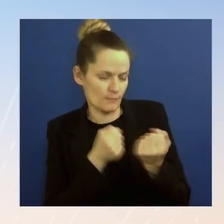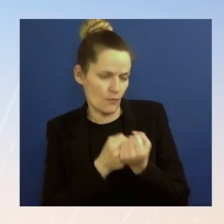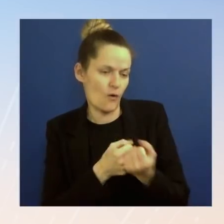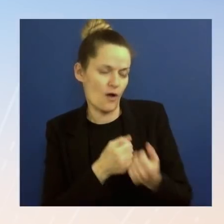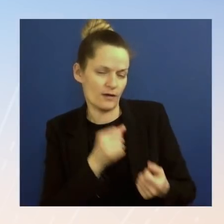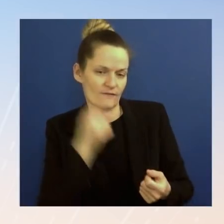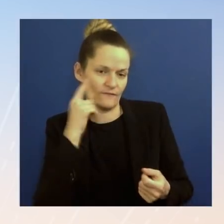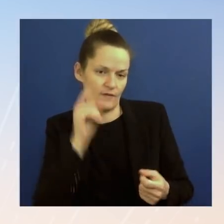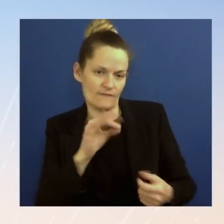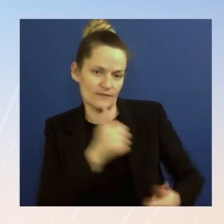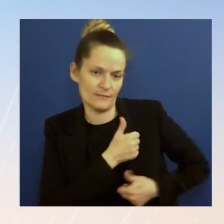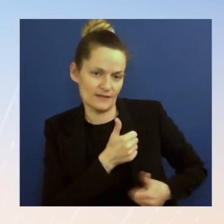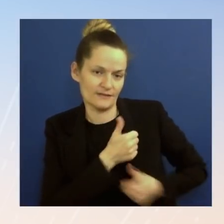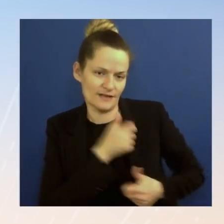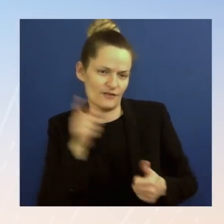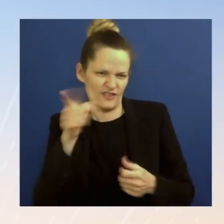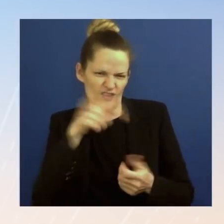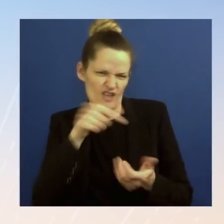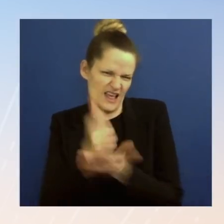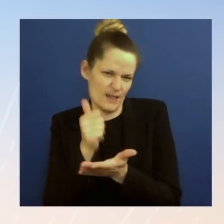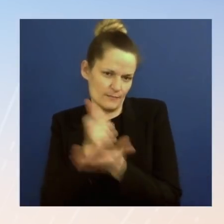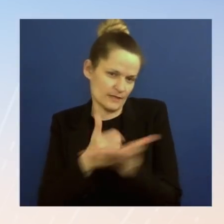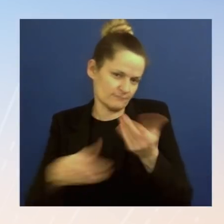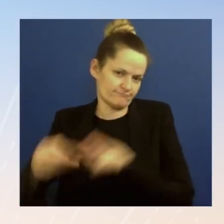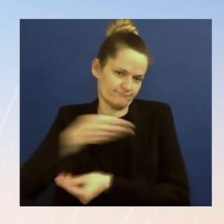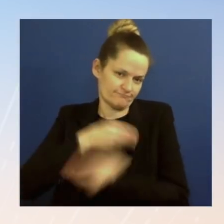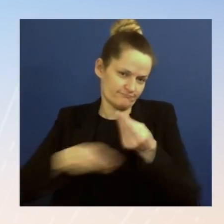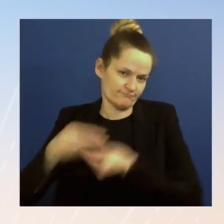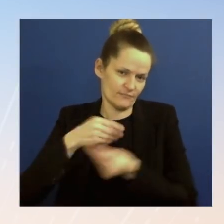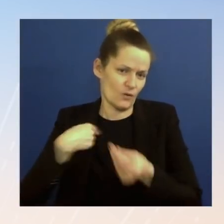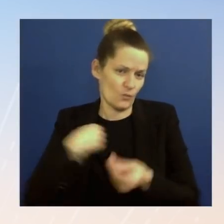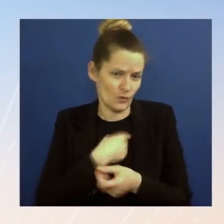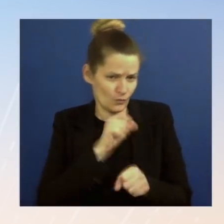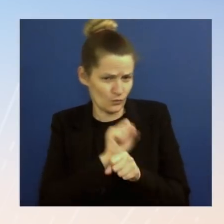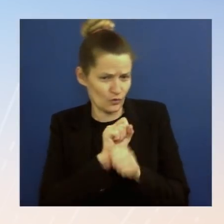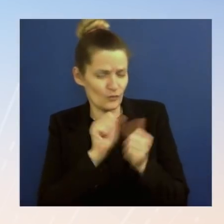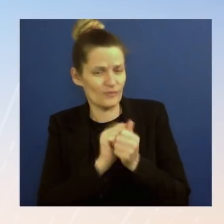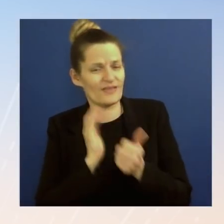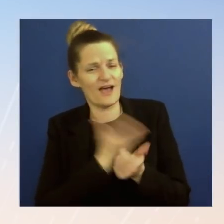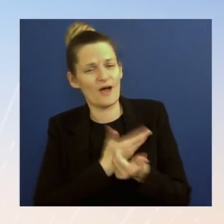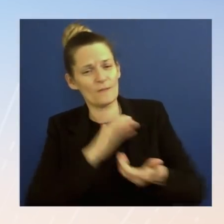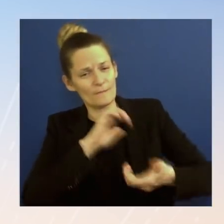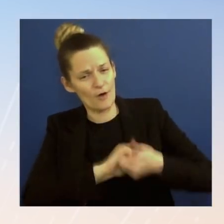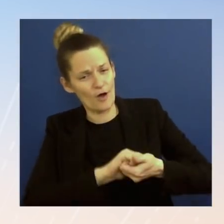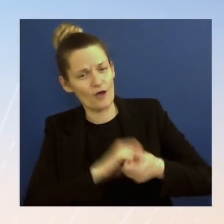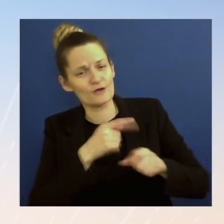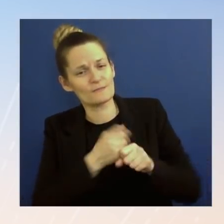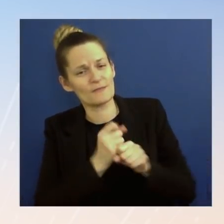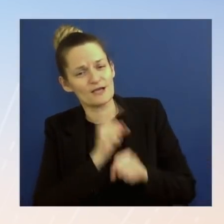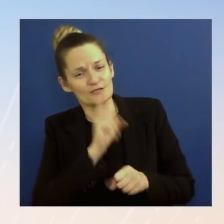They're actively fighting now, so that's where our focus really is at this point in time. Go ahead. The Press: Yeah, on the Federal Reserve: